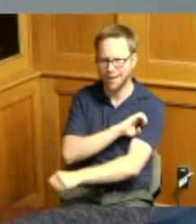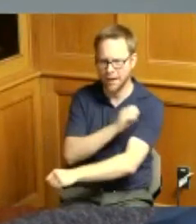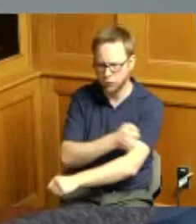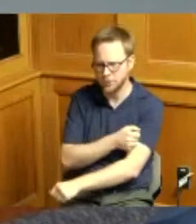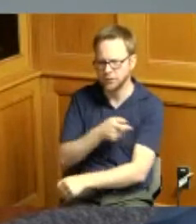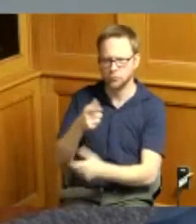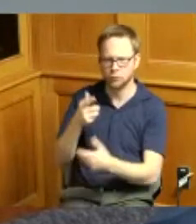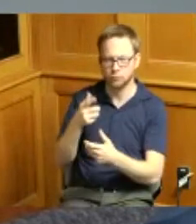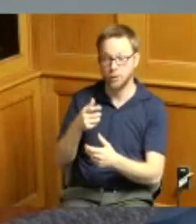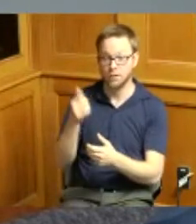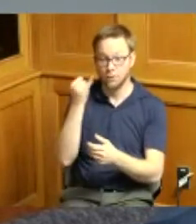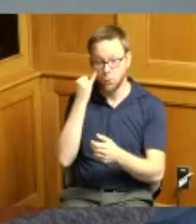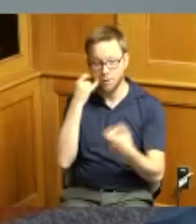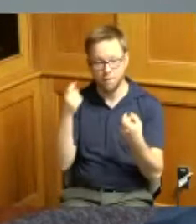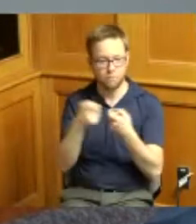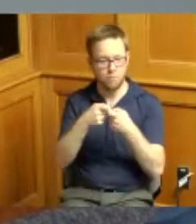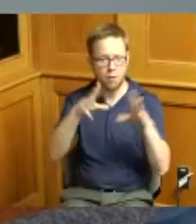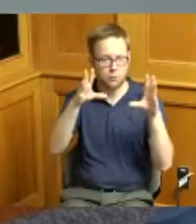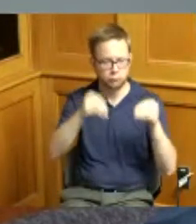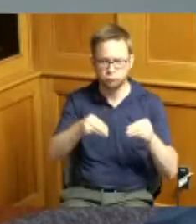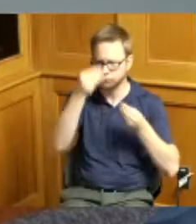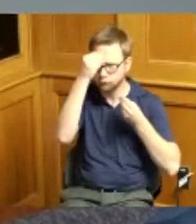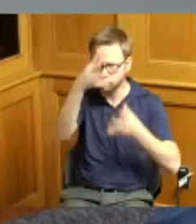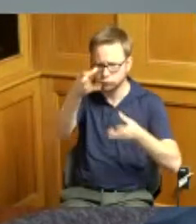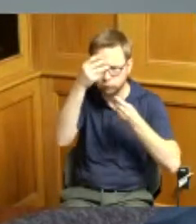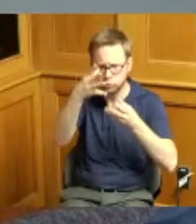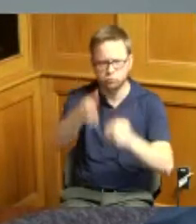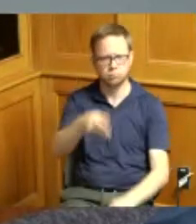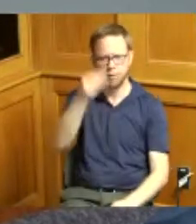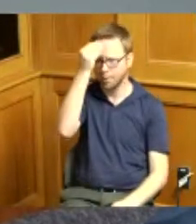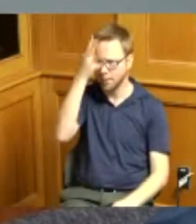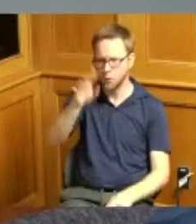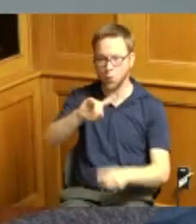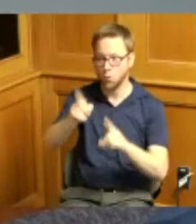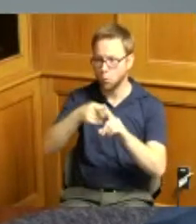power outages restoration times and making sure that especially as we're looking at heat